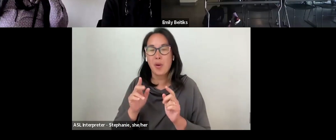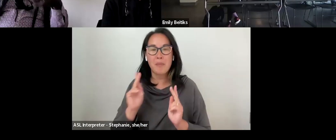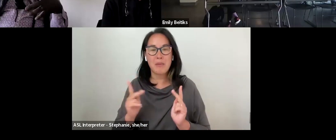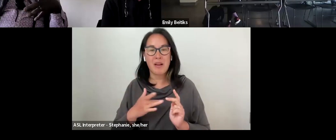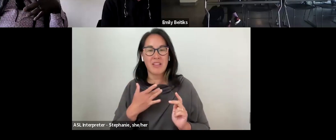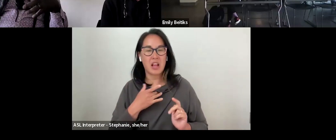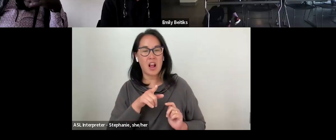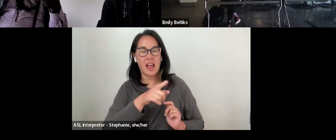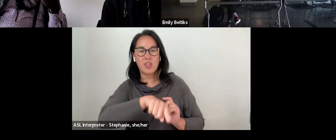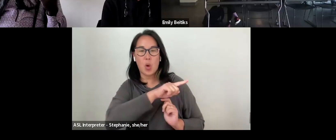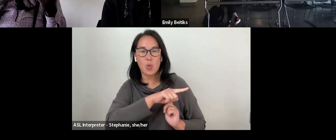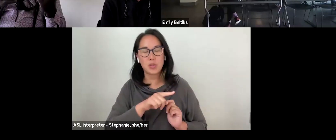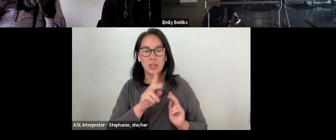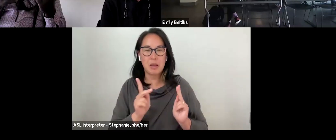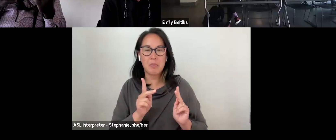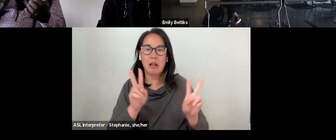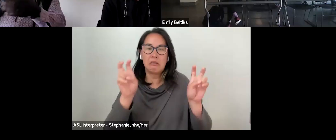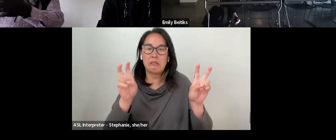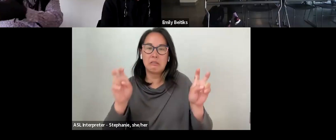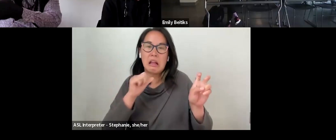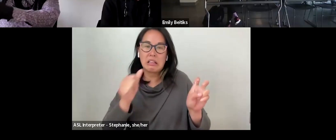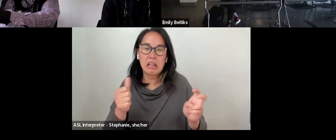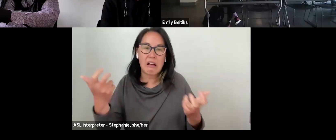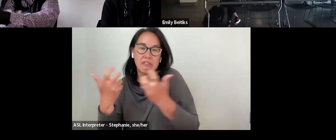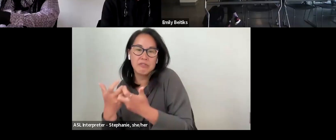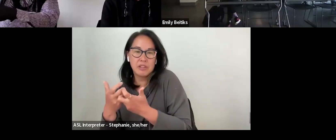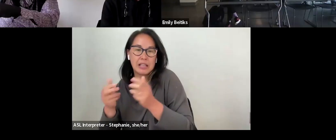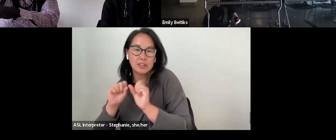also seemed to make them less worthy, and therefore deserving of whatever happened to them.